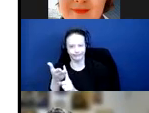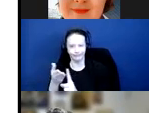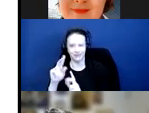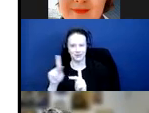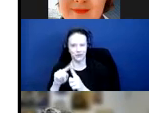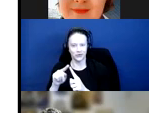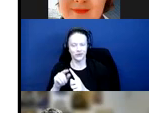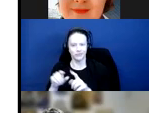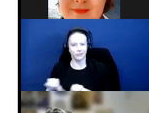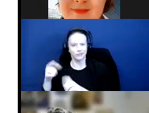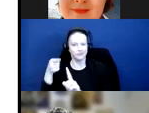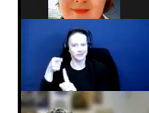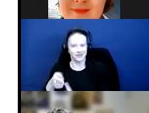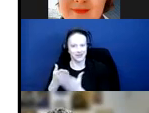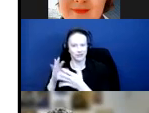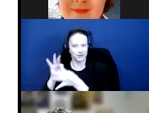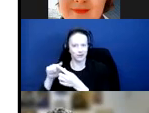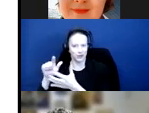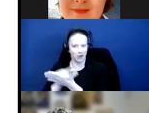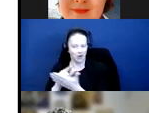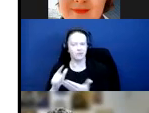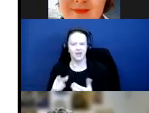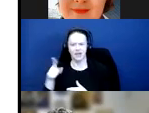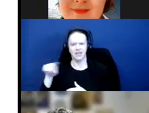when they're happening, how the selection process is going to happen.